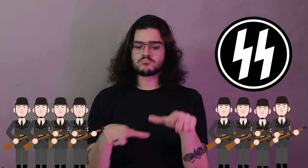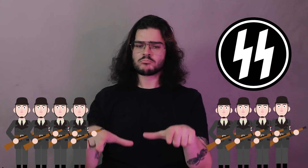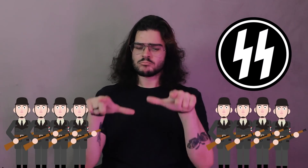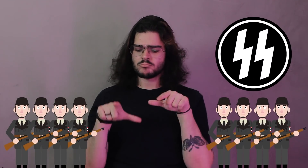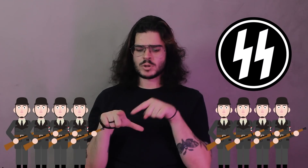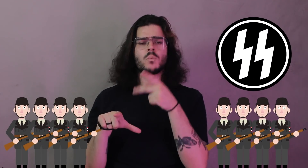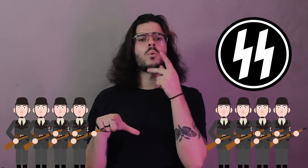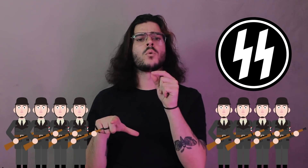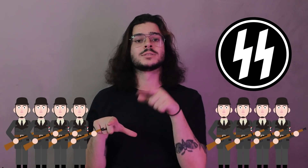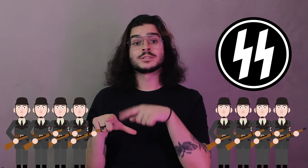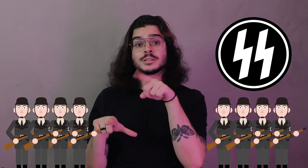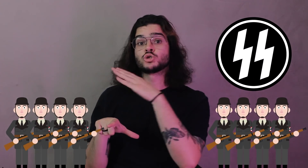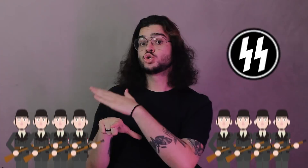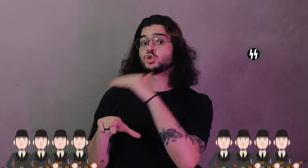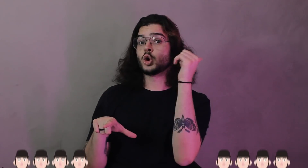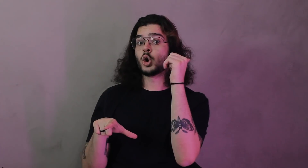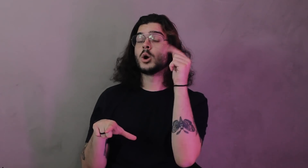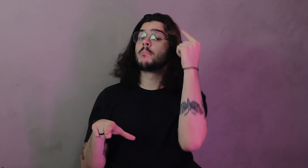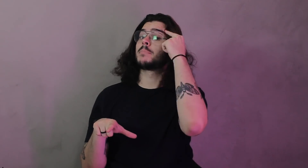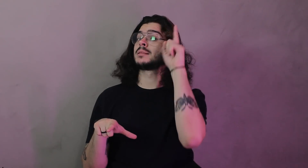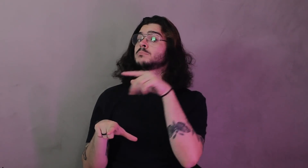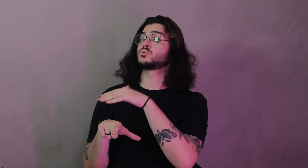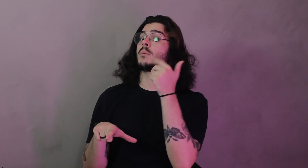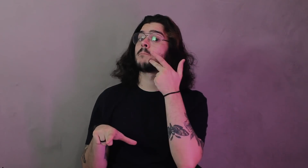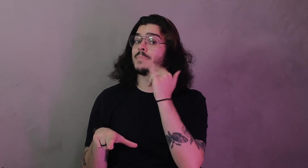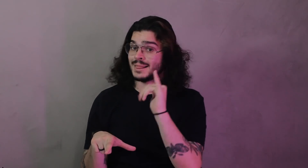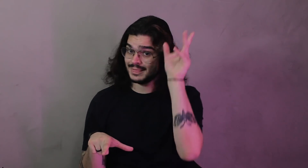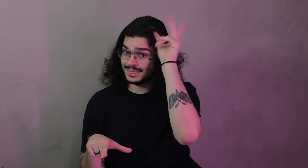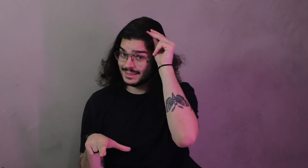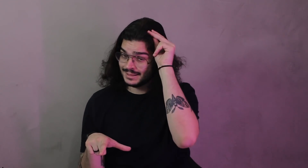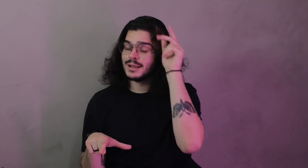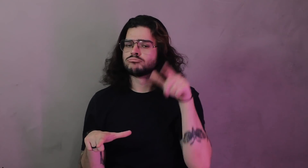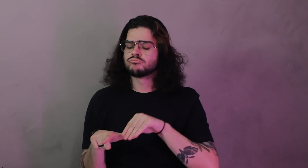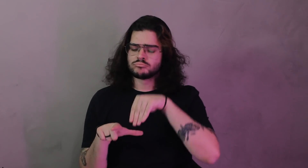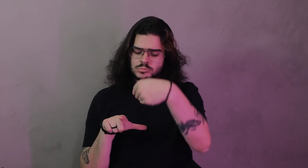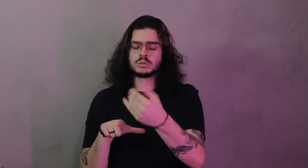Initially, they thought the summons was for Anne's father,